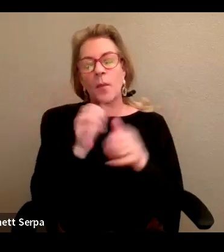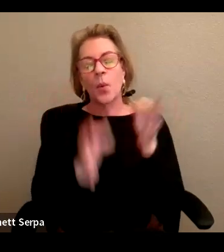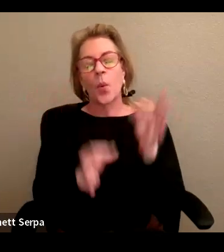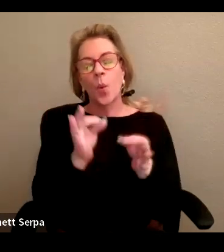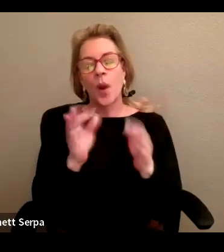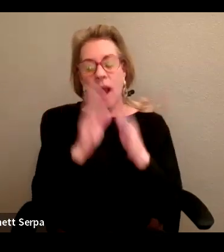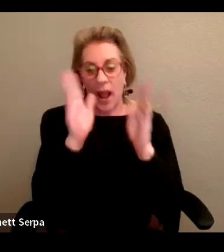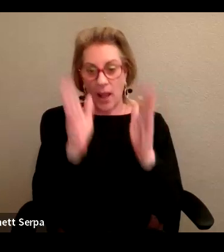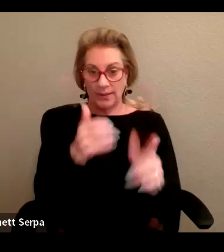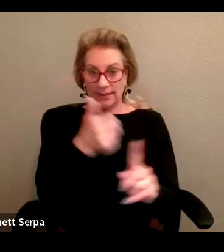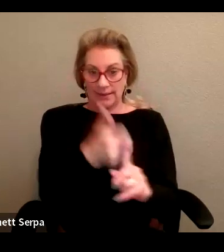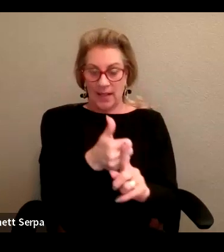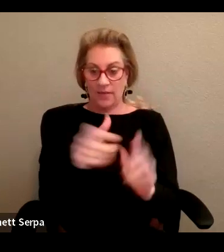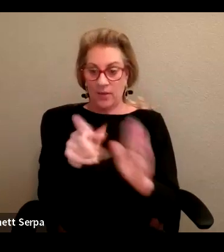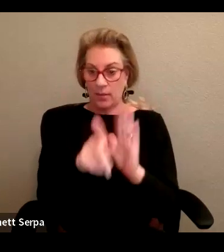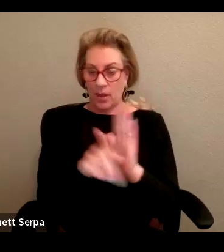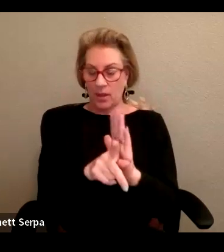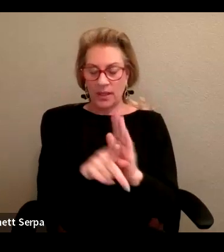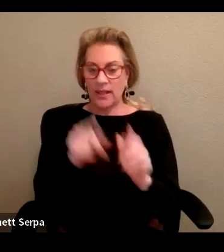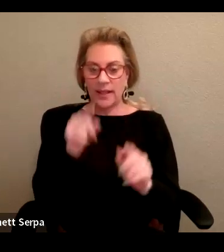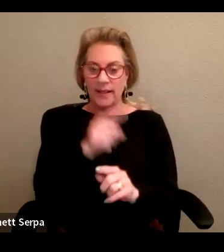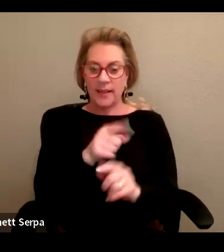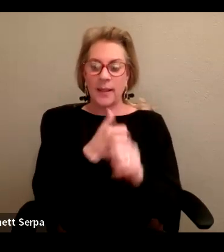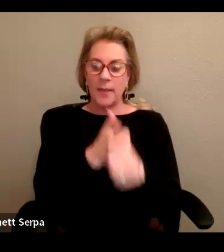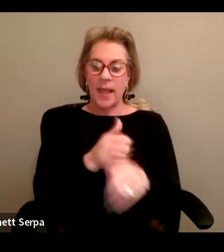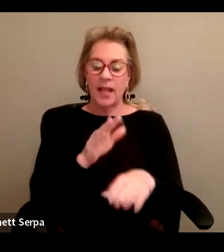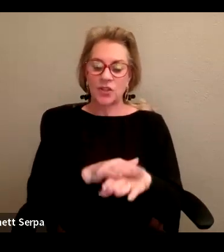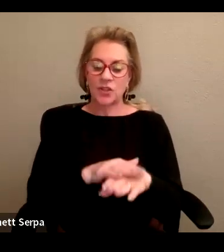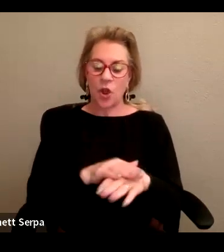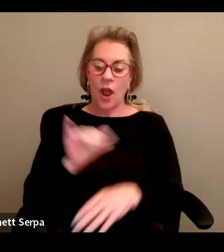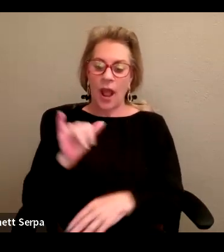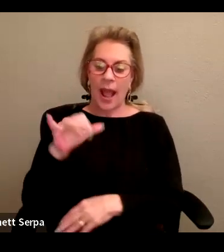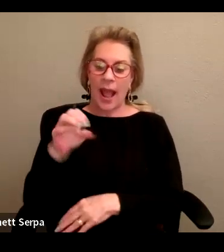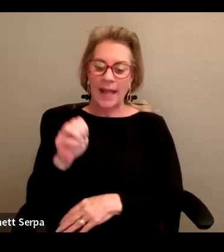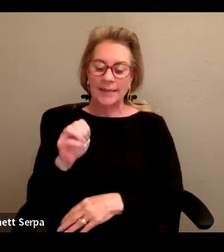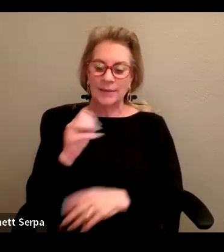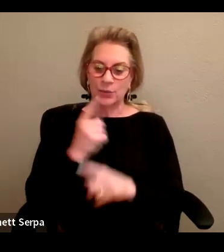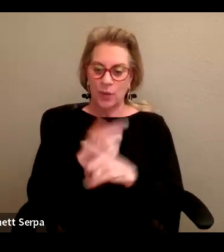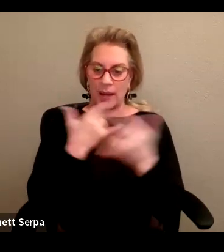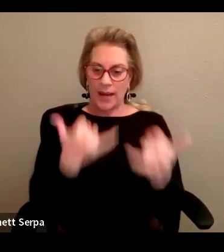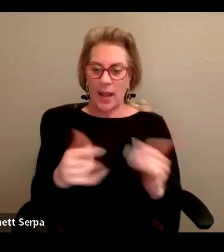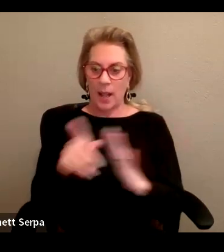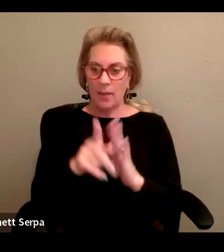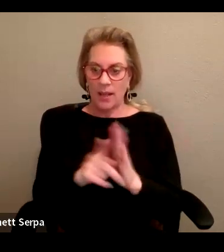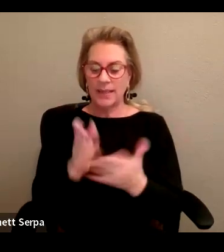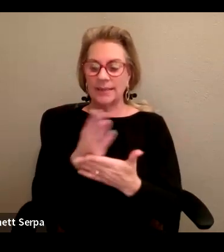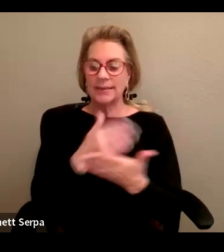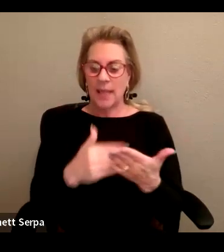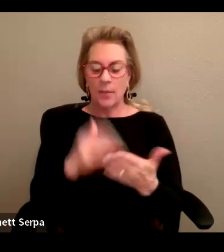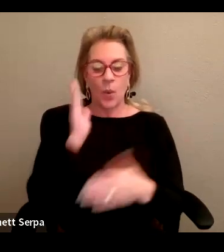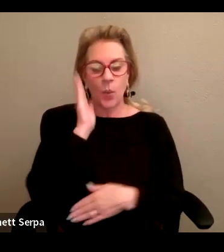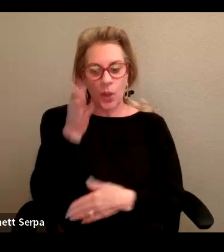they're partly based on current ice policy some of these policies are likely to change with the new